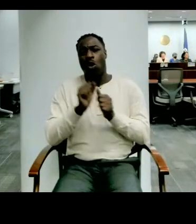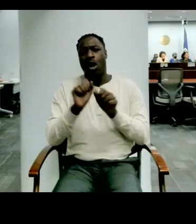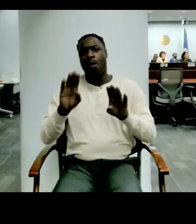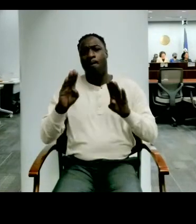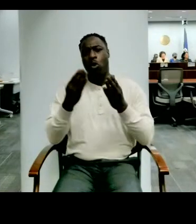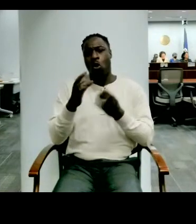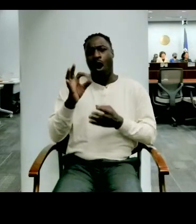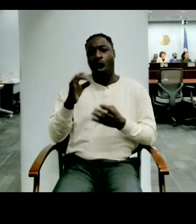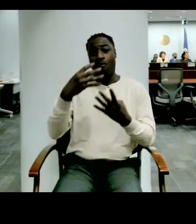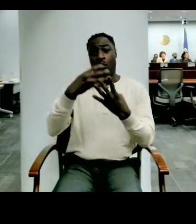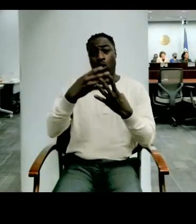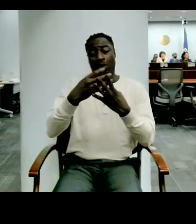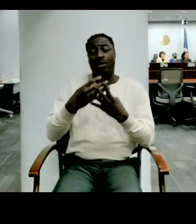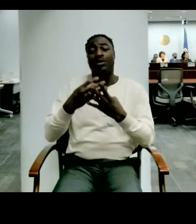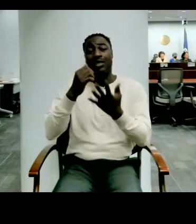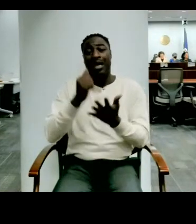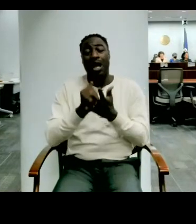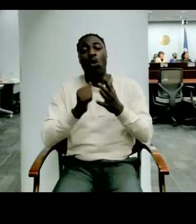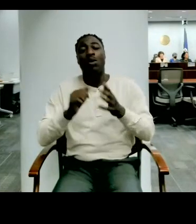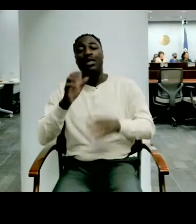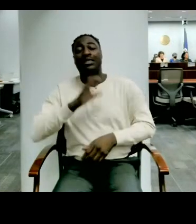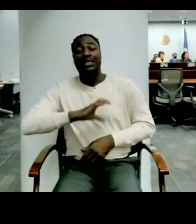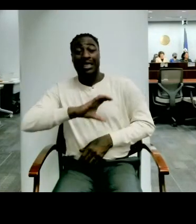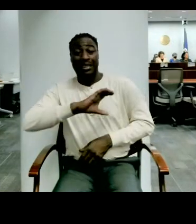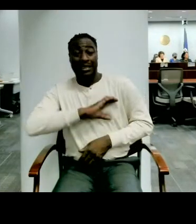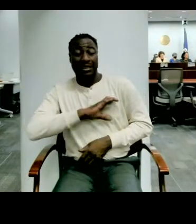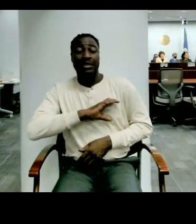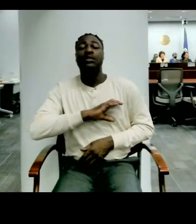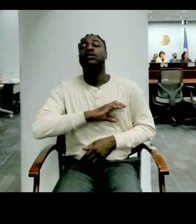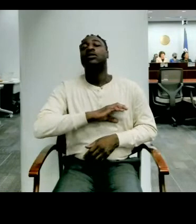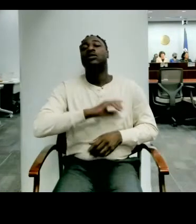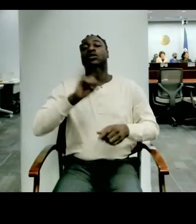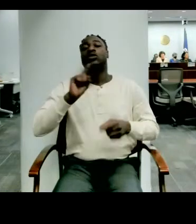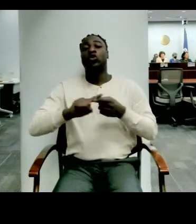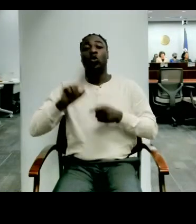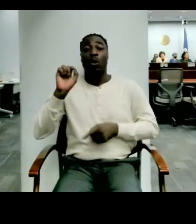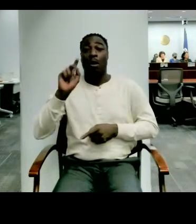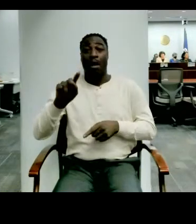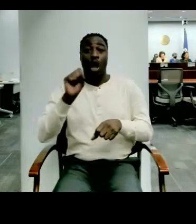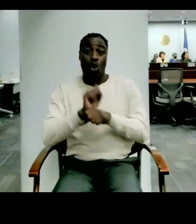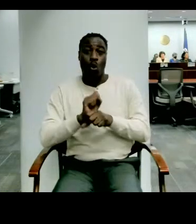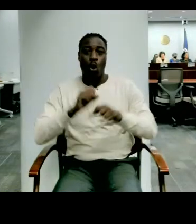help prepare returning citizens to report a successful to work for these individuals.